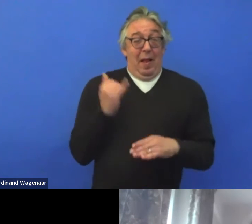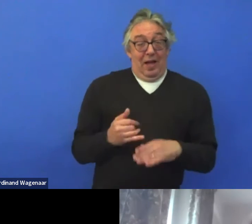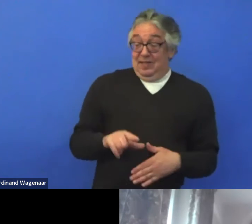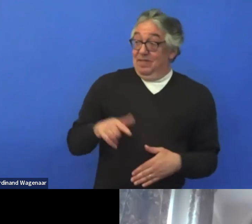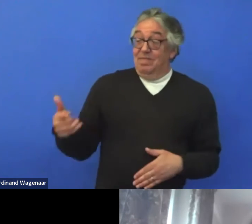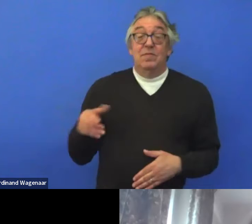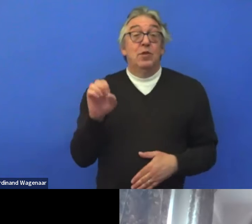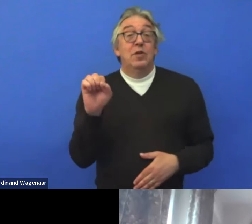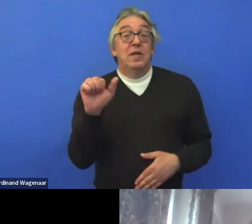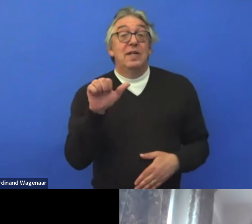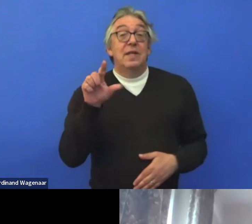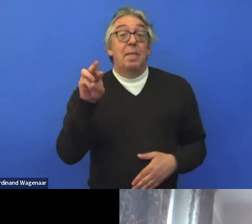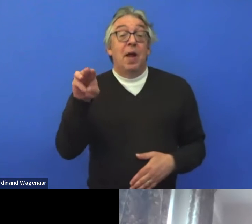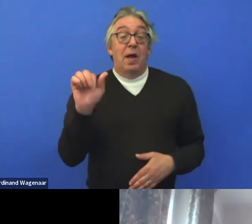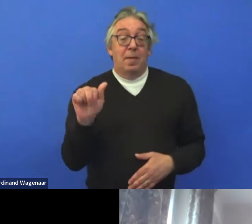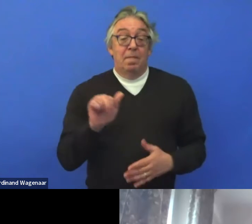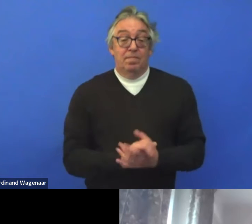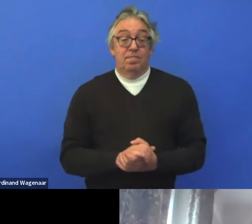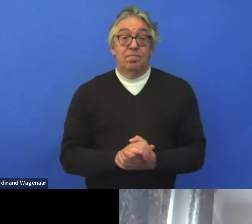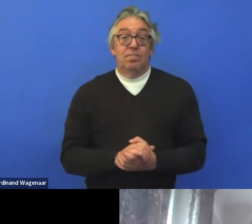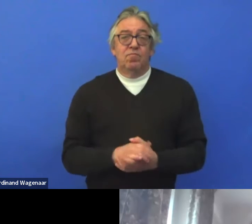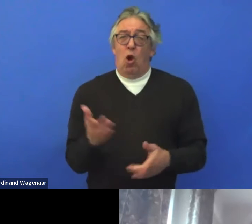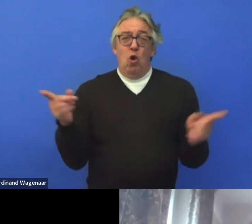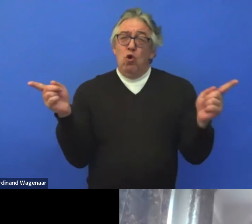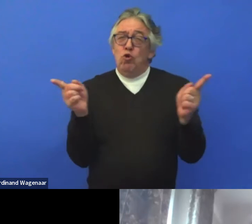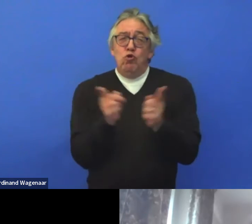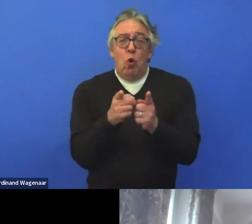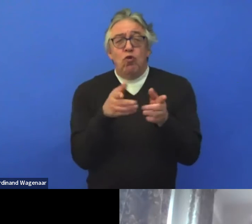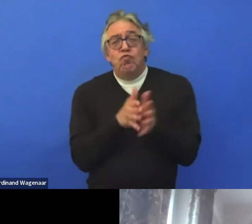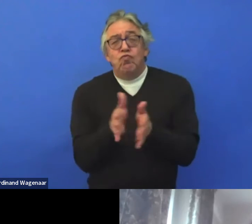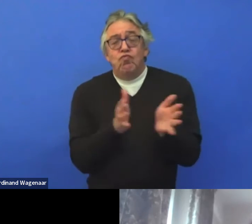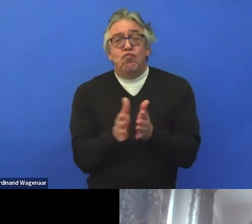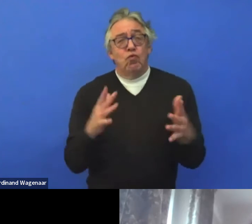Just to give us, one or two sentences that summarize the focus